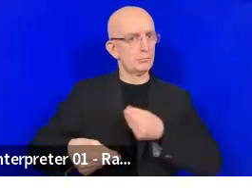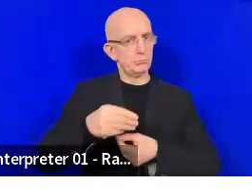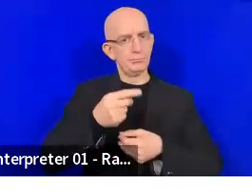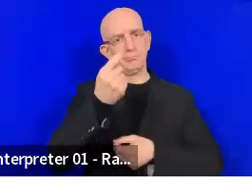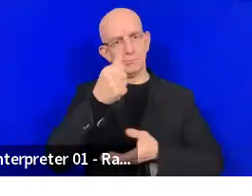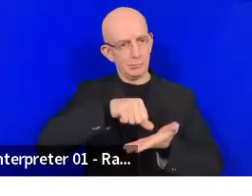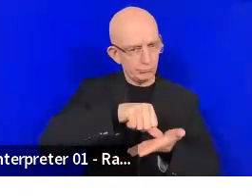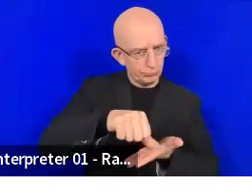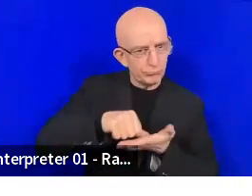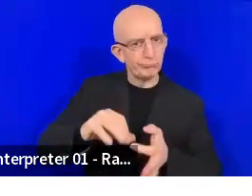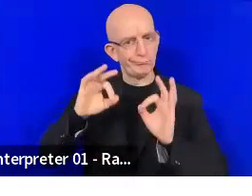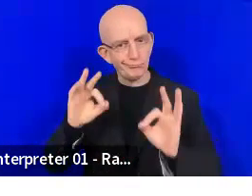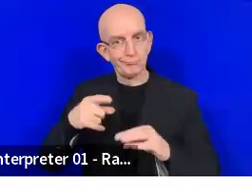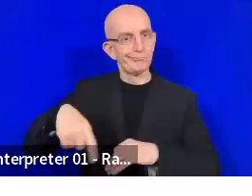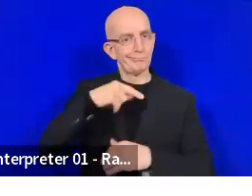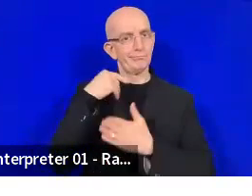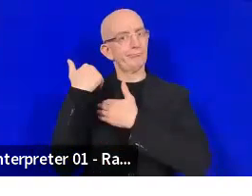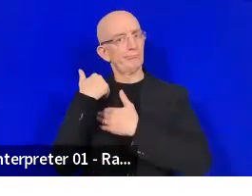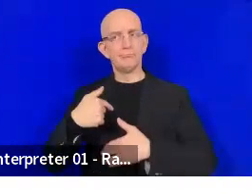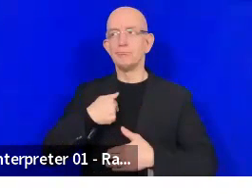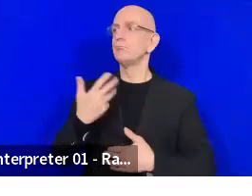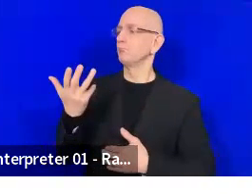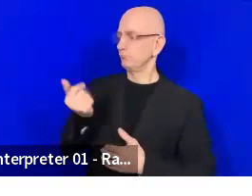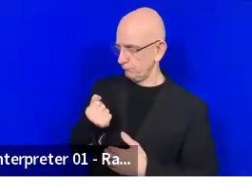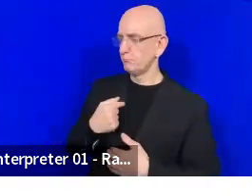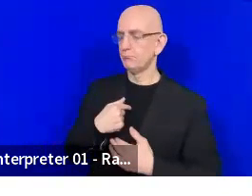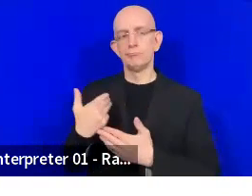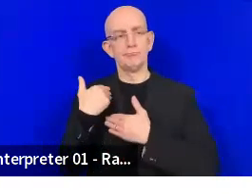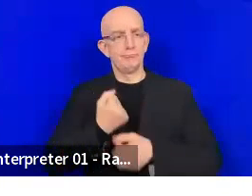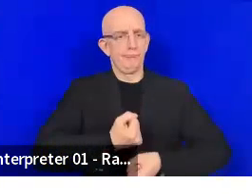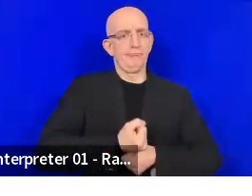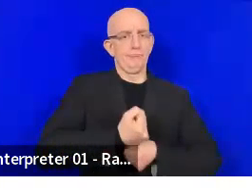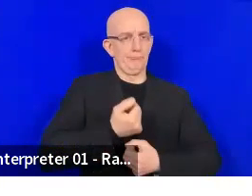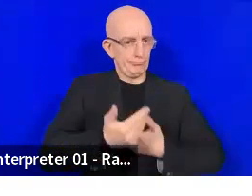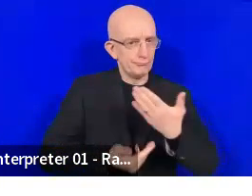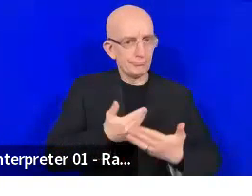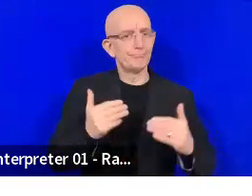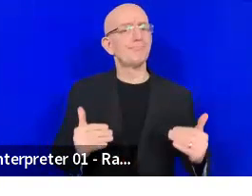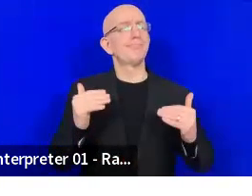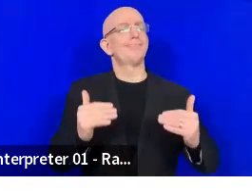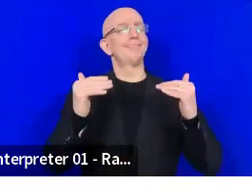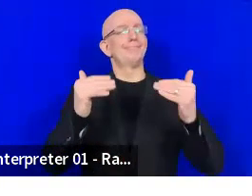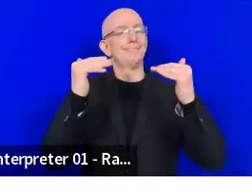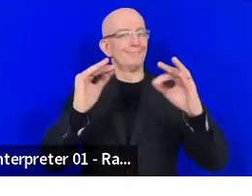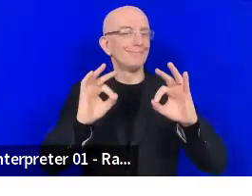And then, we also know that, you know, we can't have universal health coverage and leave